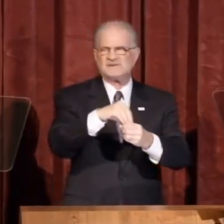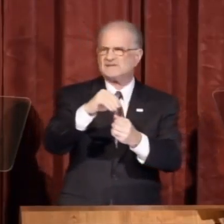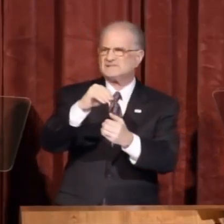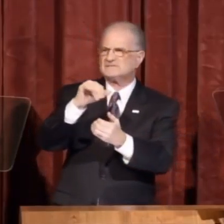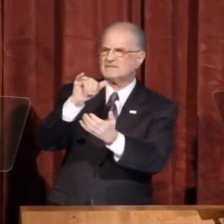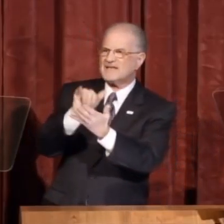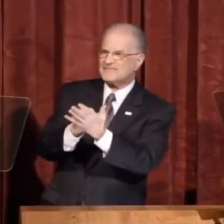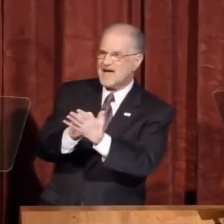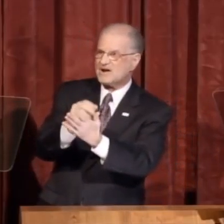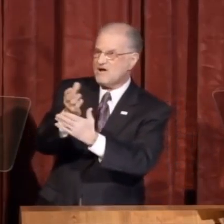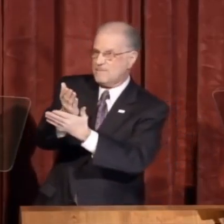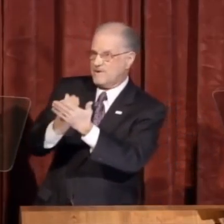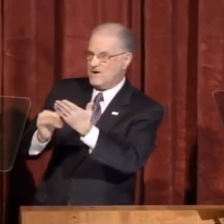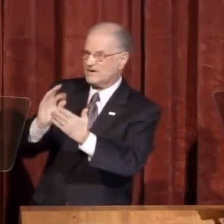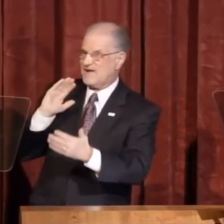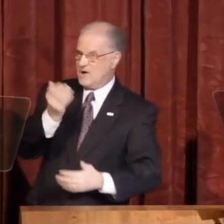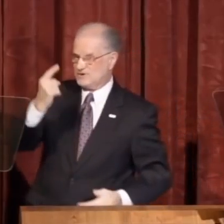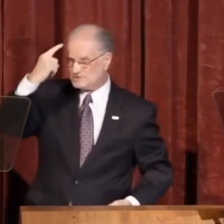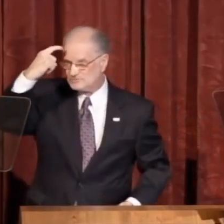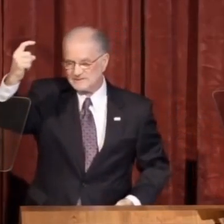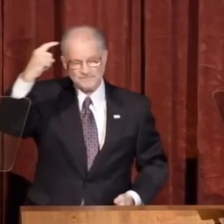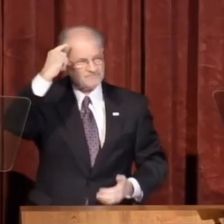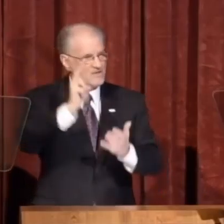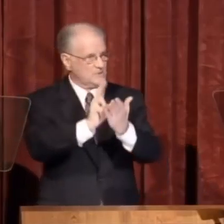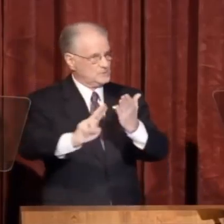all part of Goal C of the GSP.